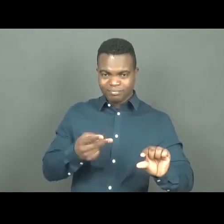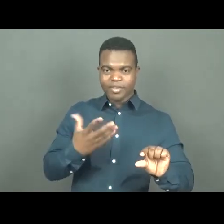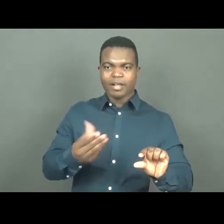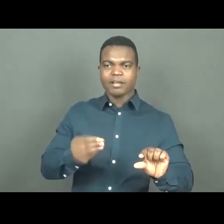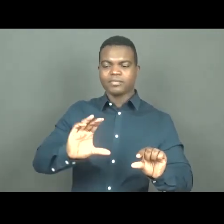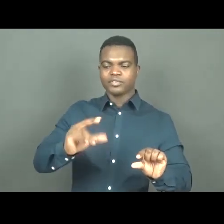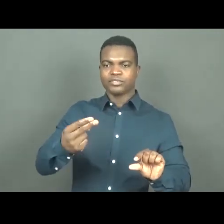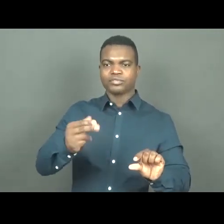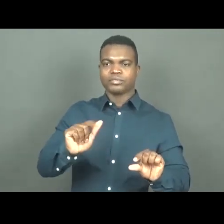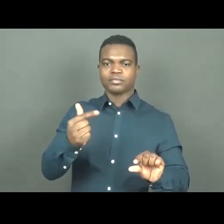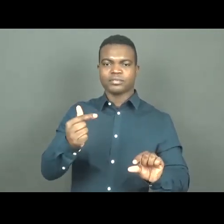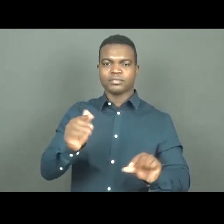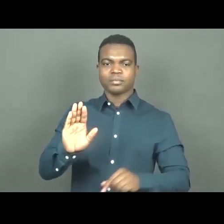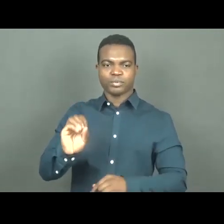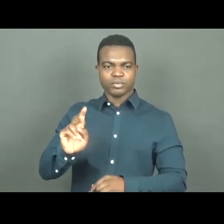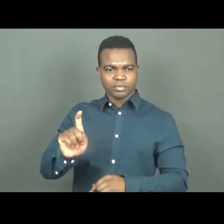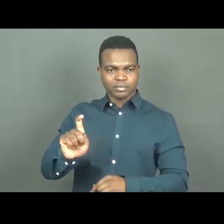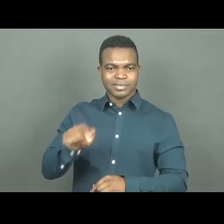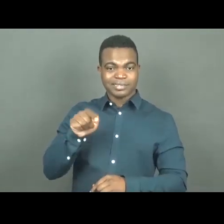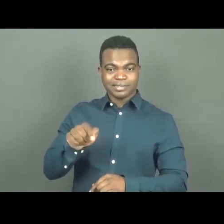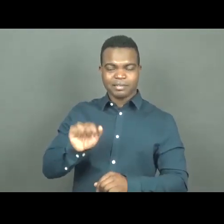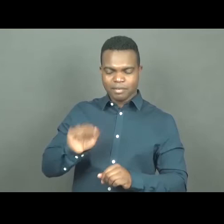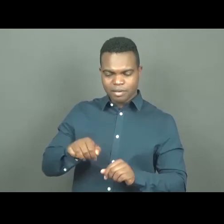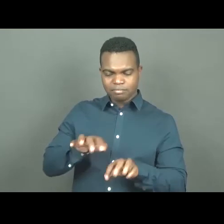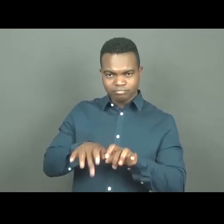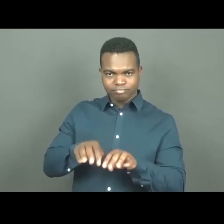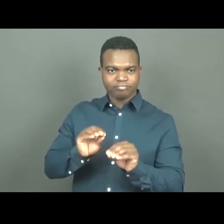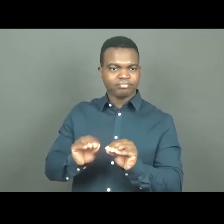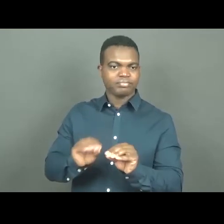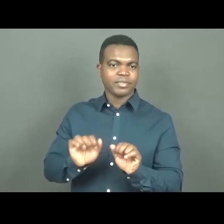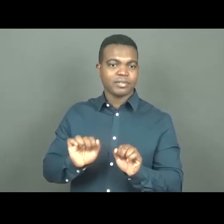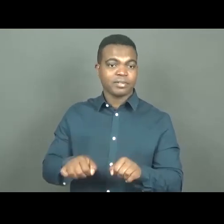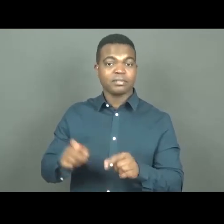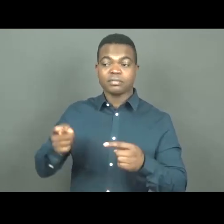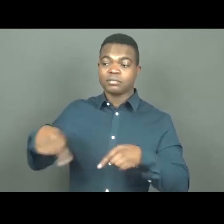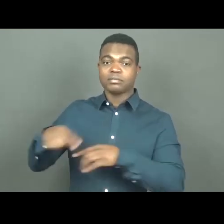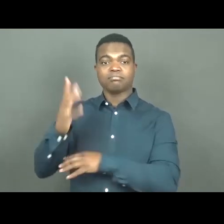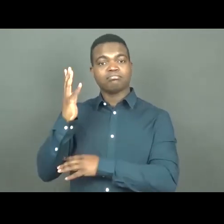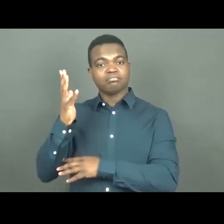content-related questions for the panellist at any time in the questions and answers box.